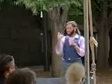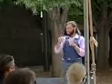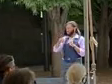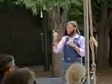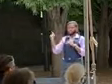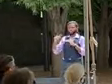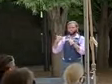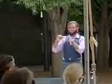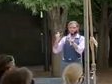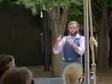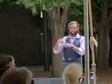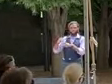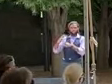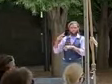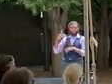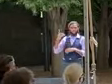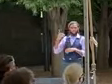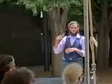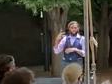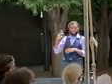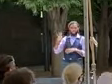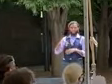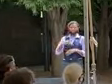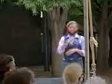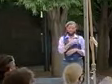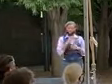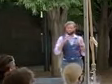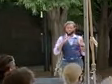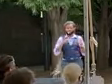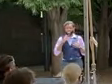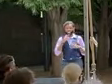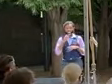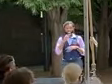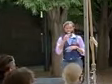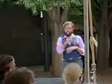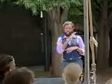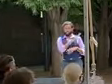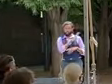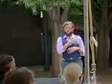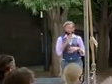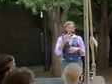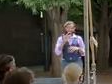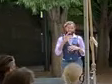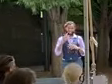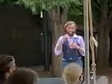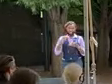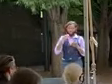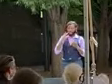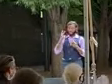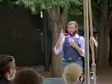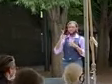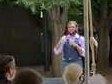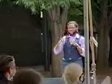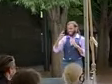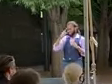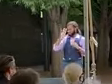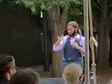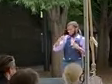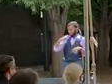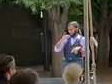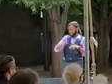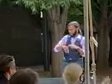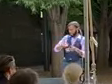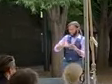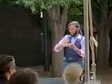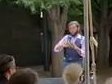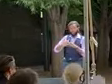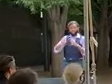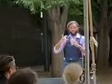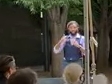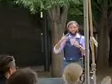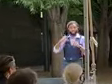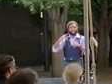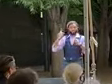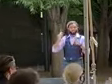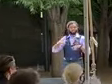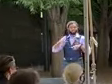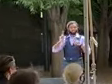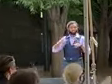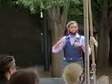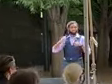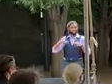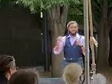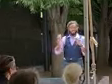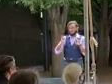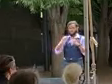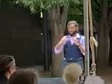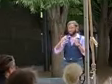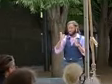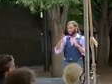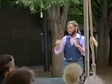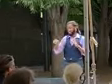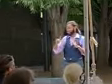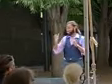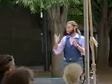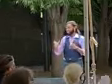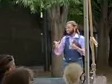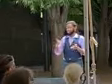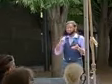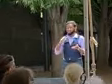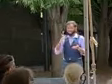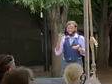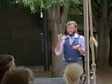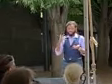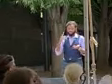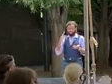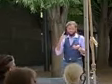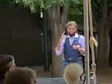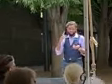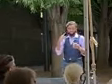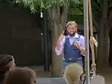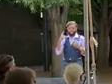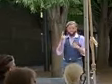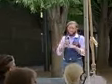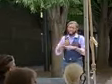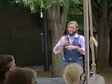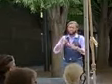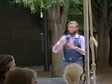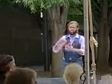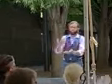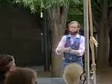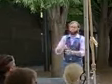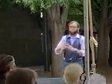This is my favorite memorial, and I think I've been out here more than any other person.